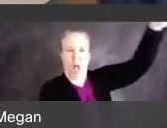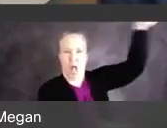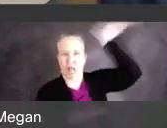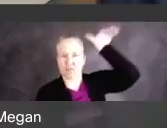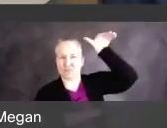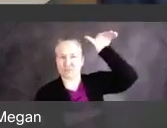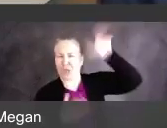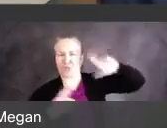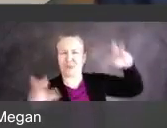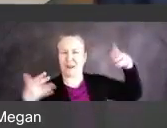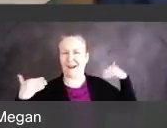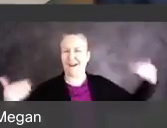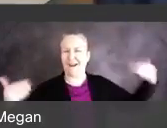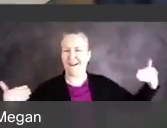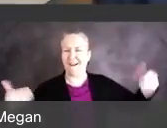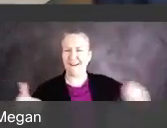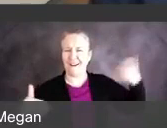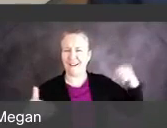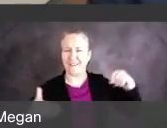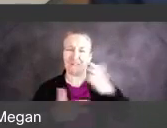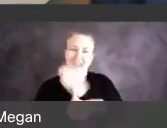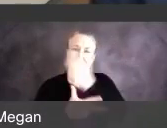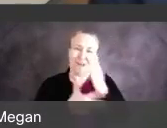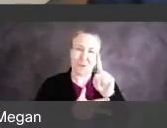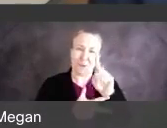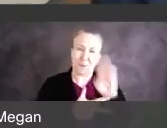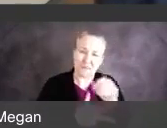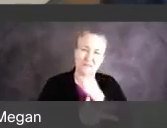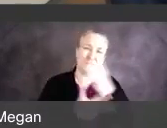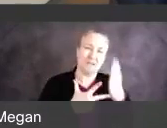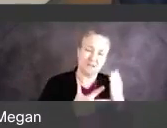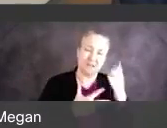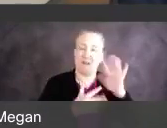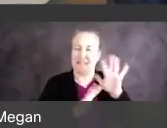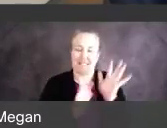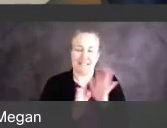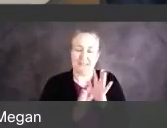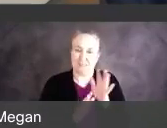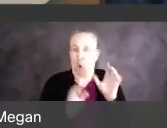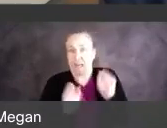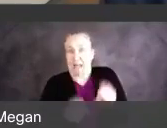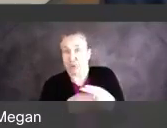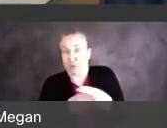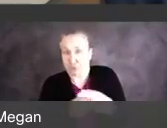to another stage potentially or could be able to do so soon. And I just don't think that's fair